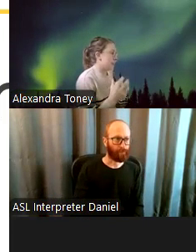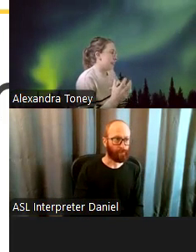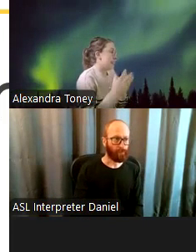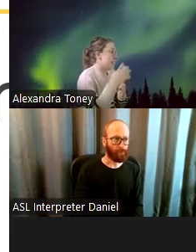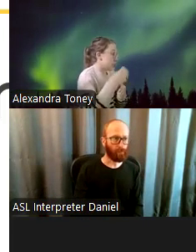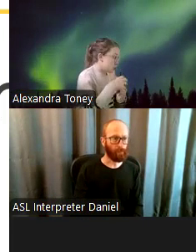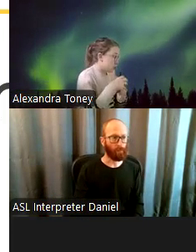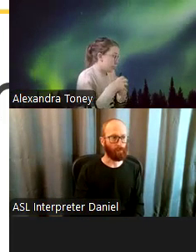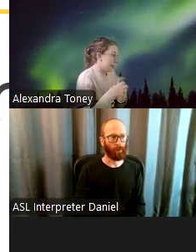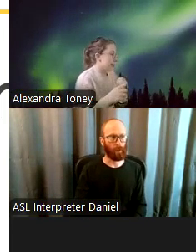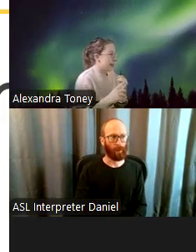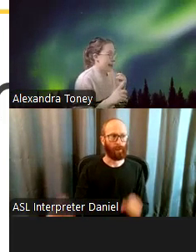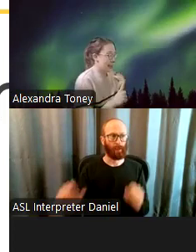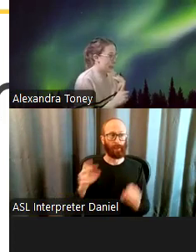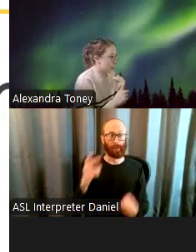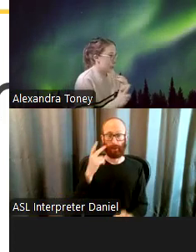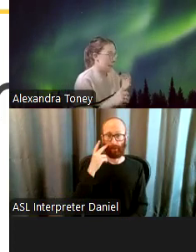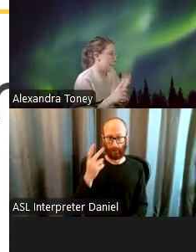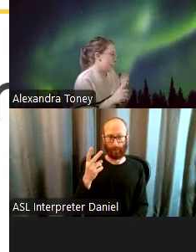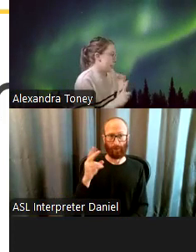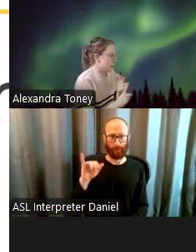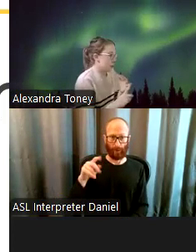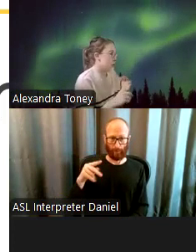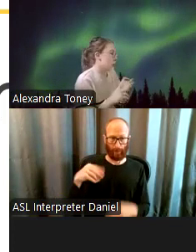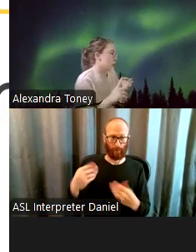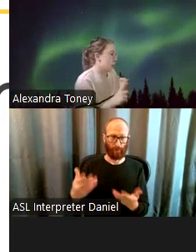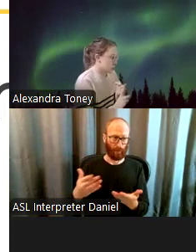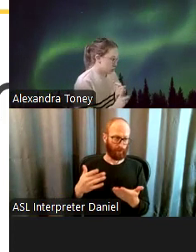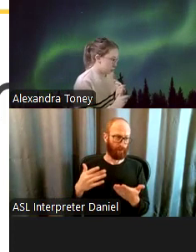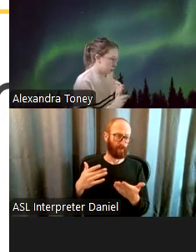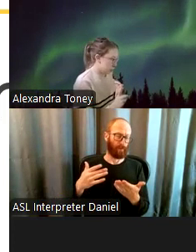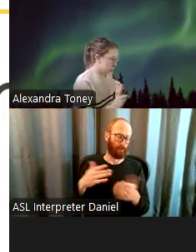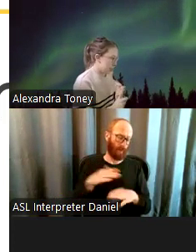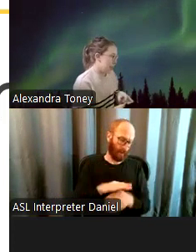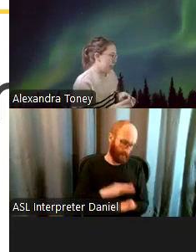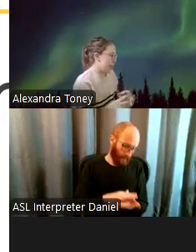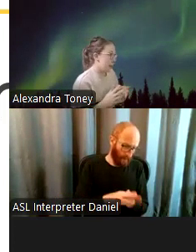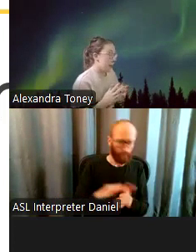provides an additional layer of academic, Behavioral or functional support; and the